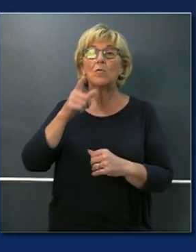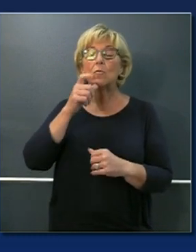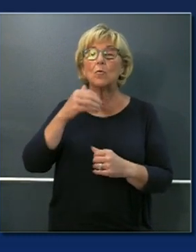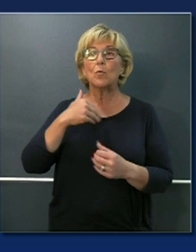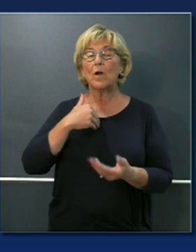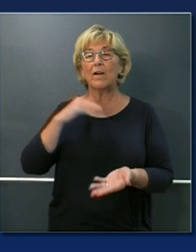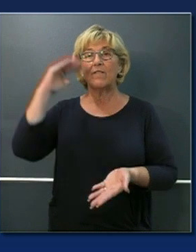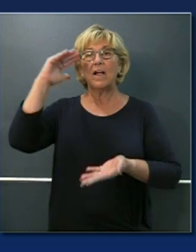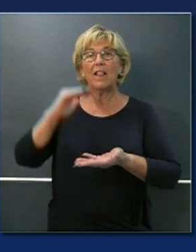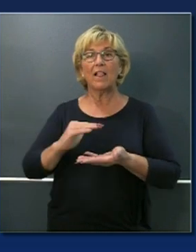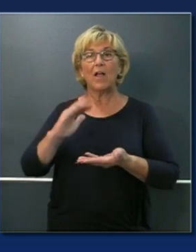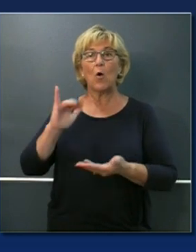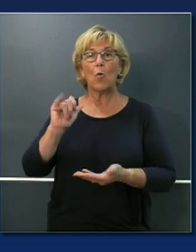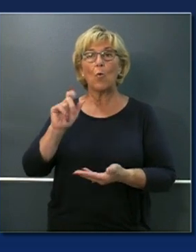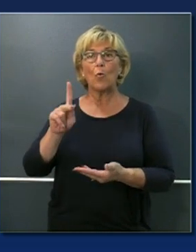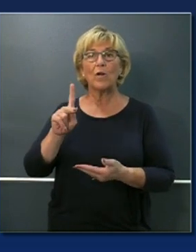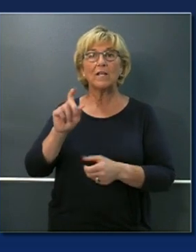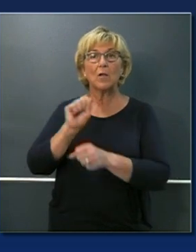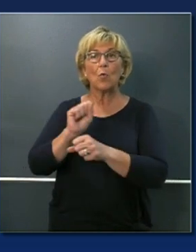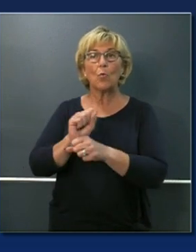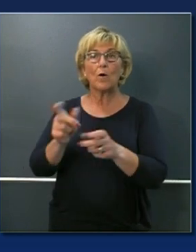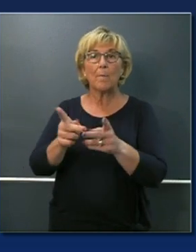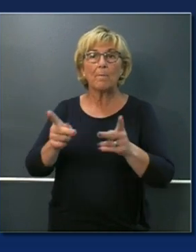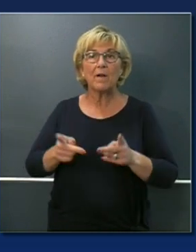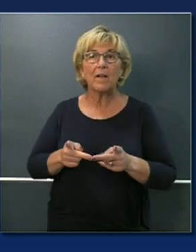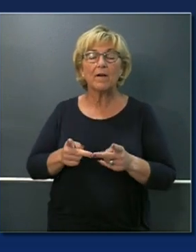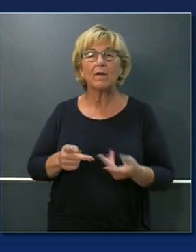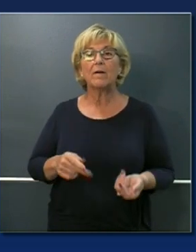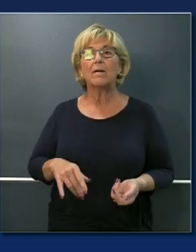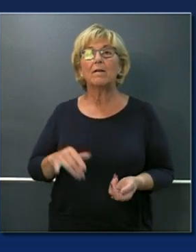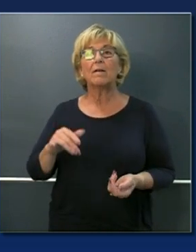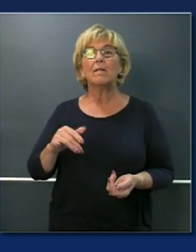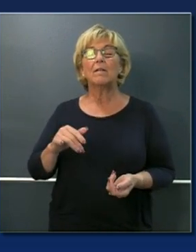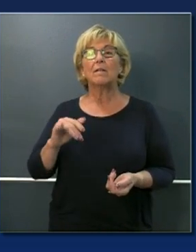THE ESSENTIAL WORKERS AS STAGE 2 WILL BE A FOCUS ON THE